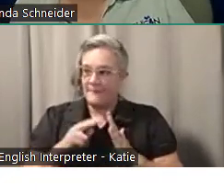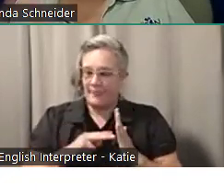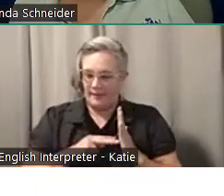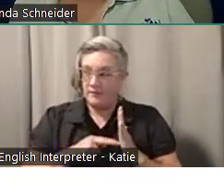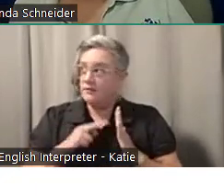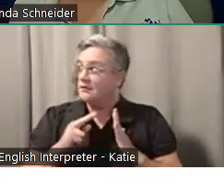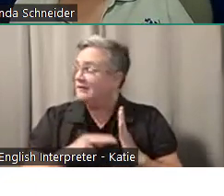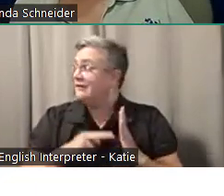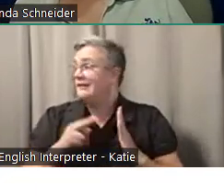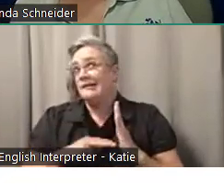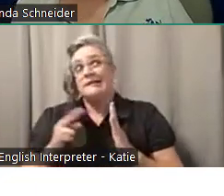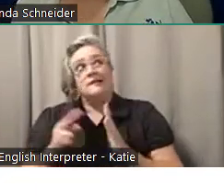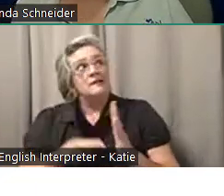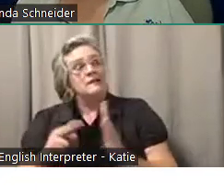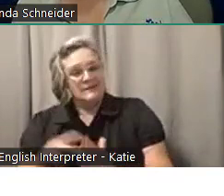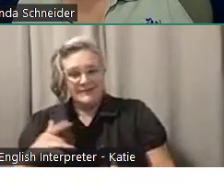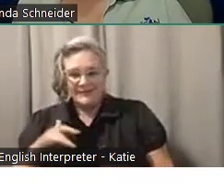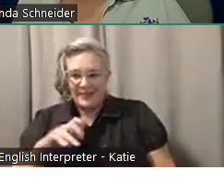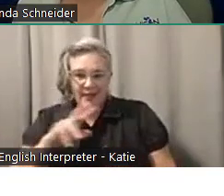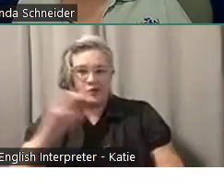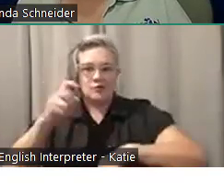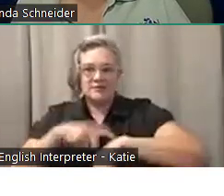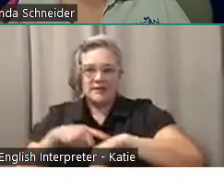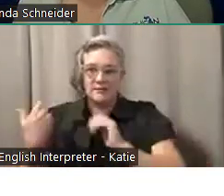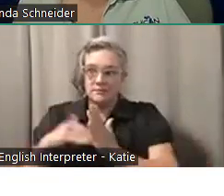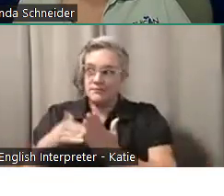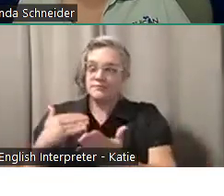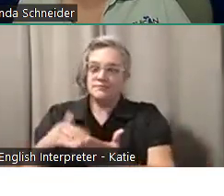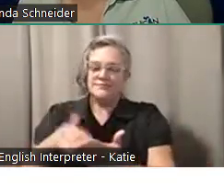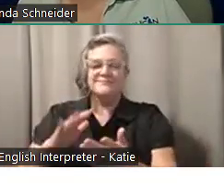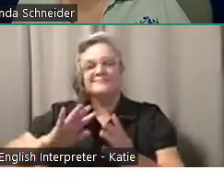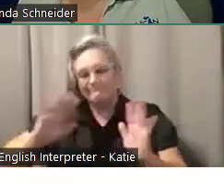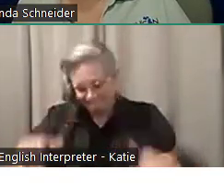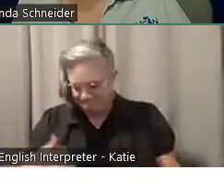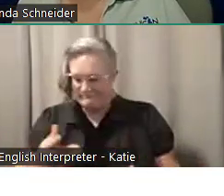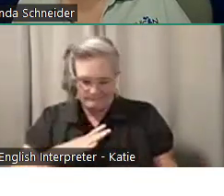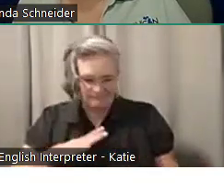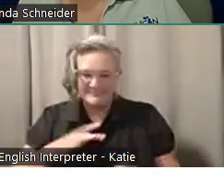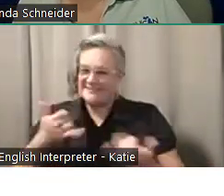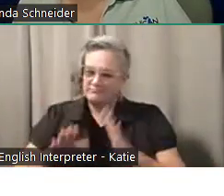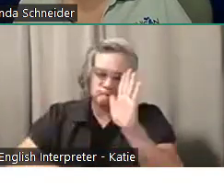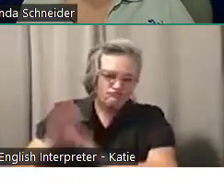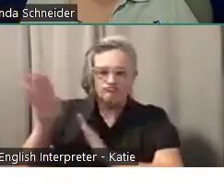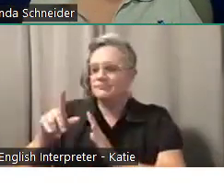Um, but that repetition is really good for building that language and building those literacy skills.